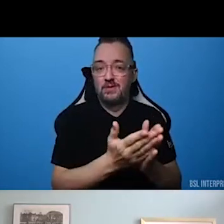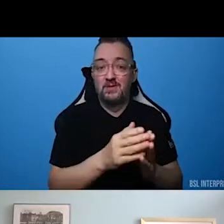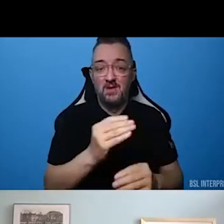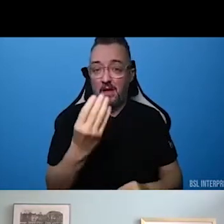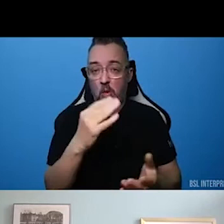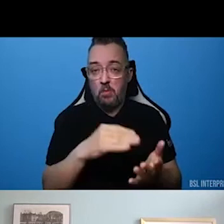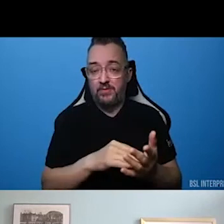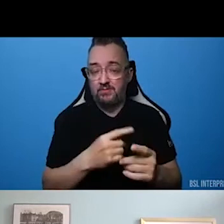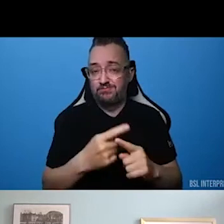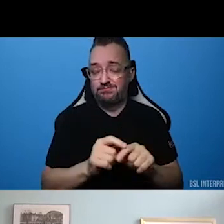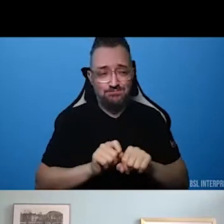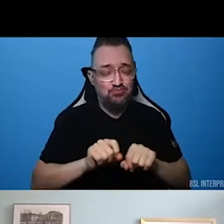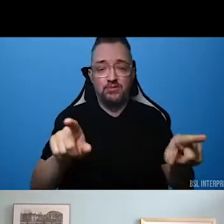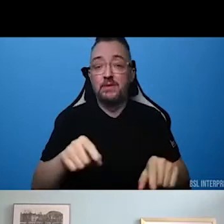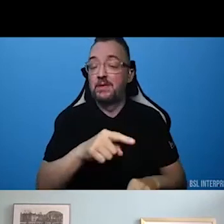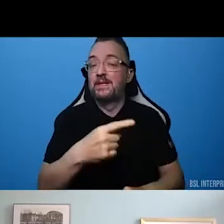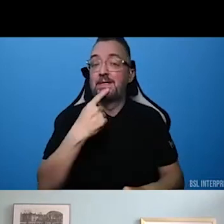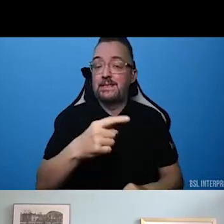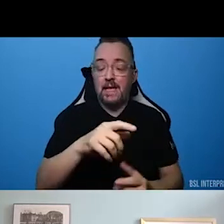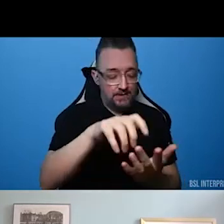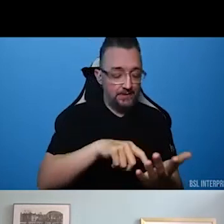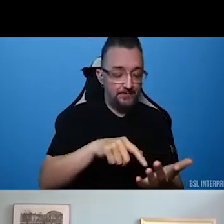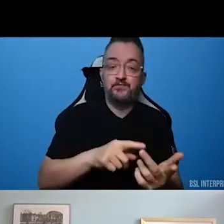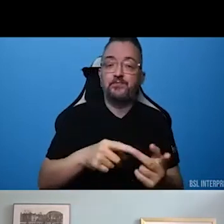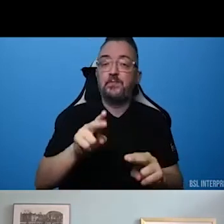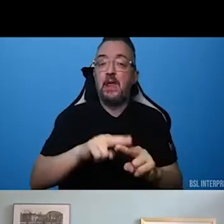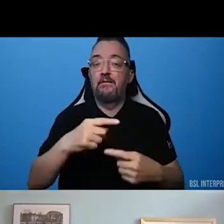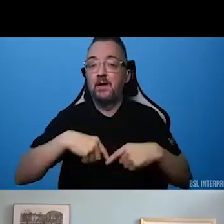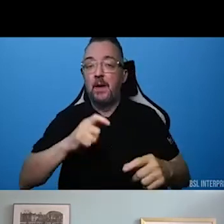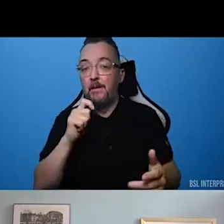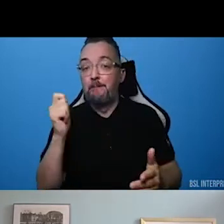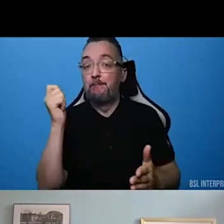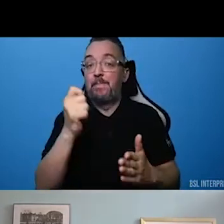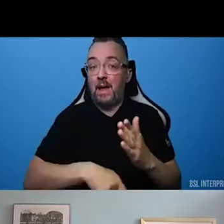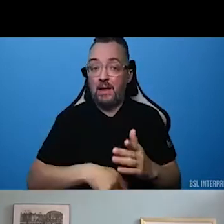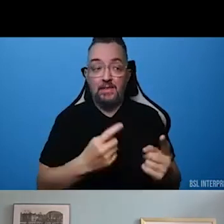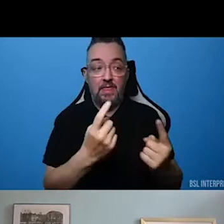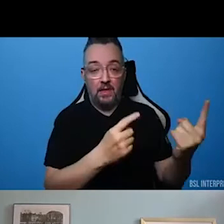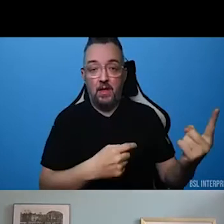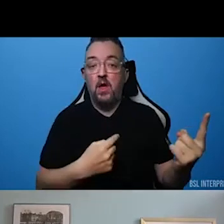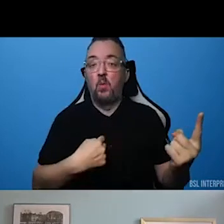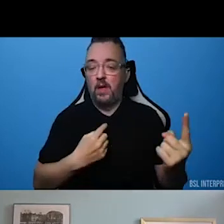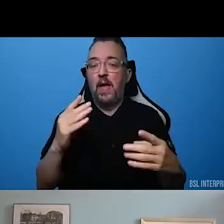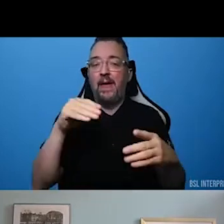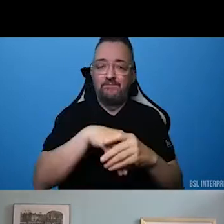So in it he argued that, 'If we purchase the commodity we participate in the crime.